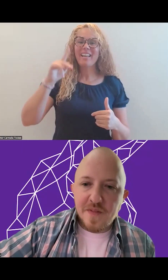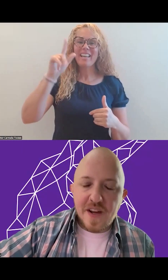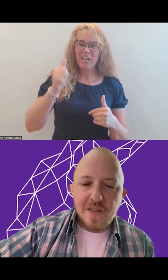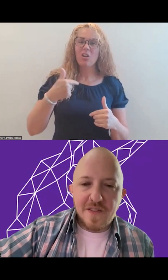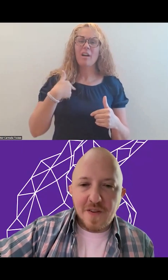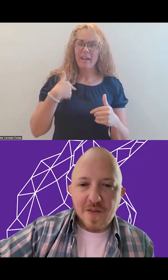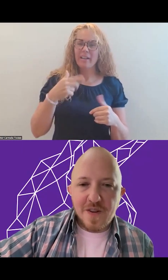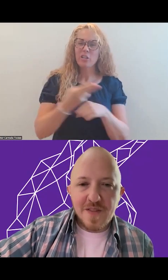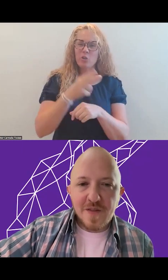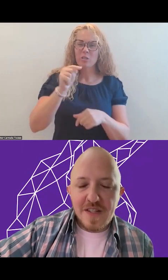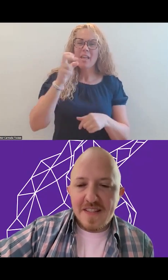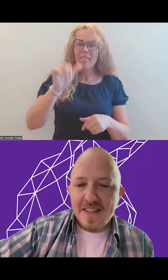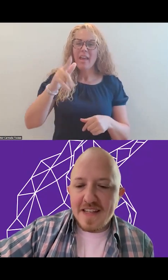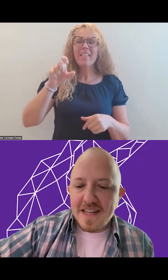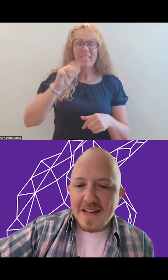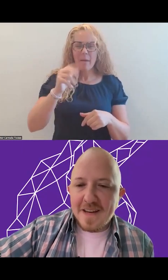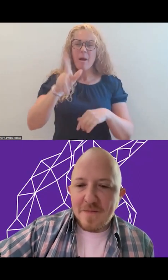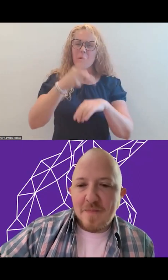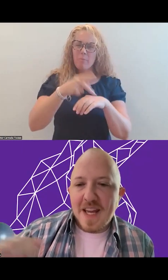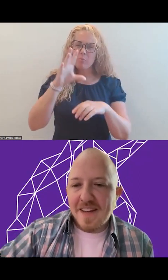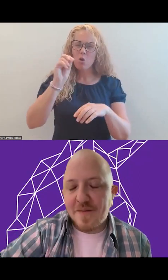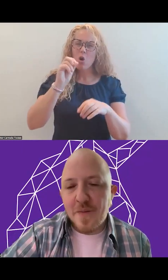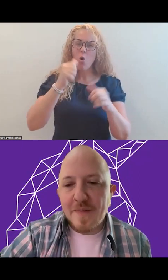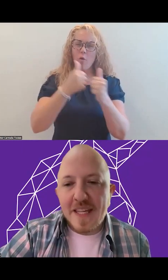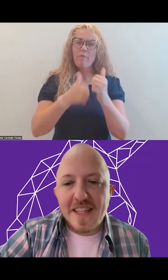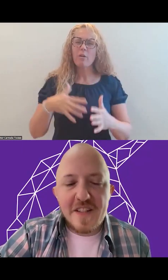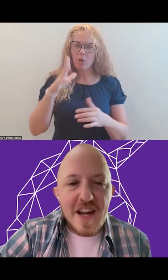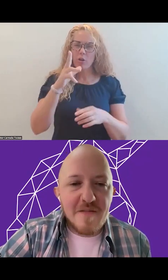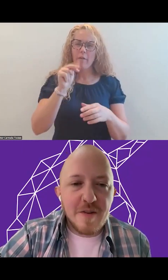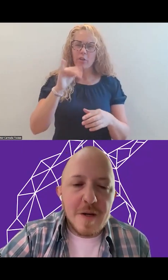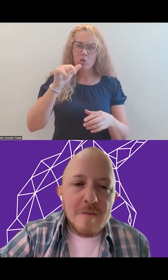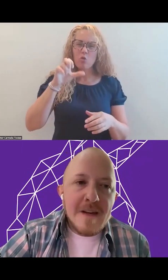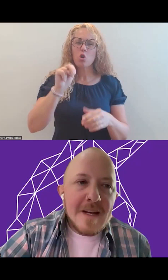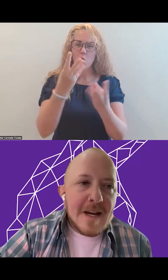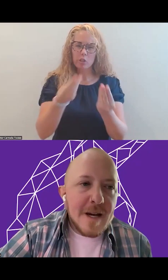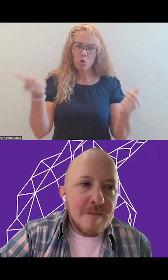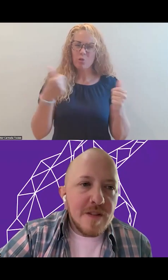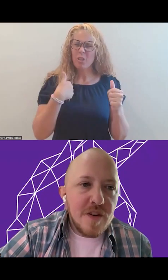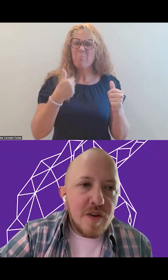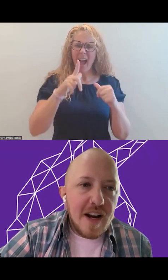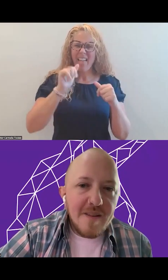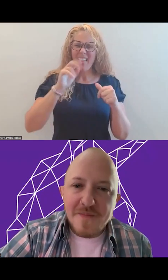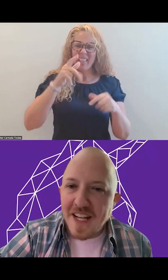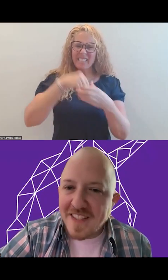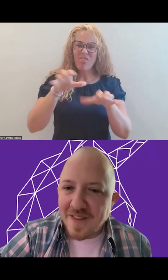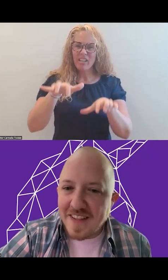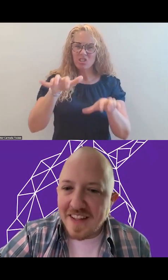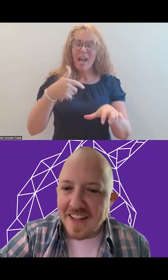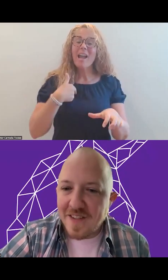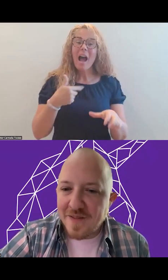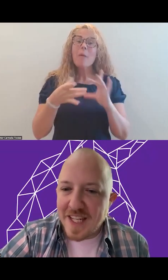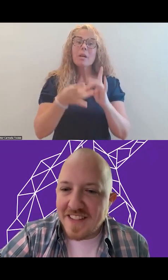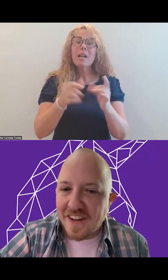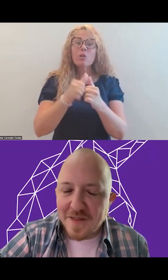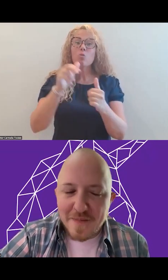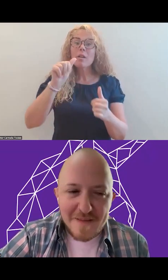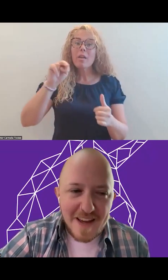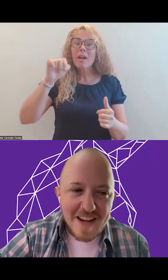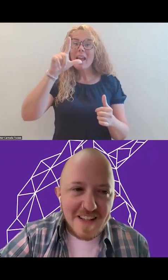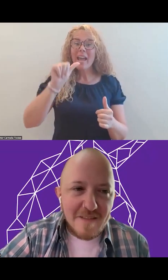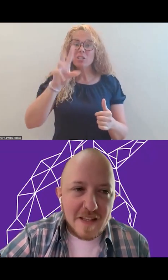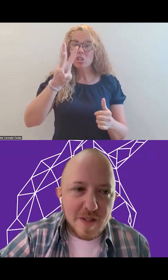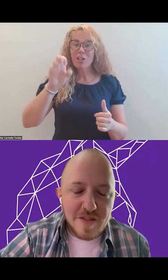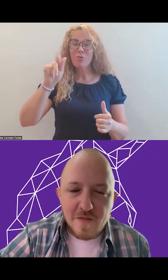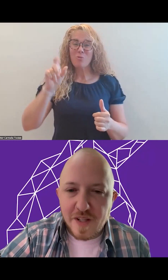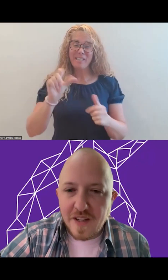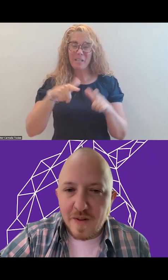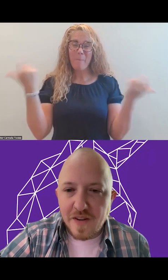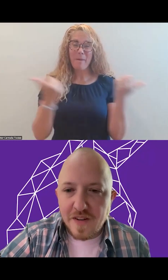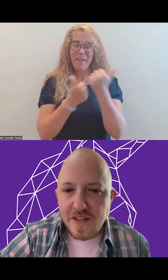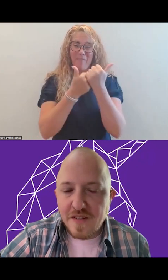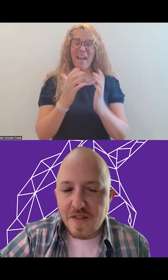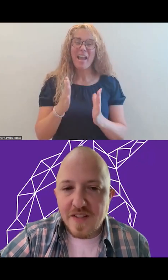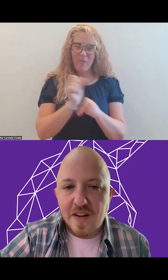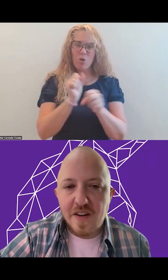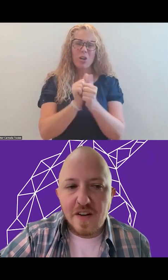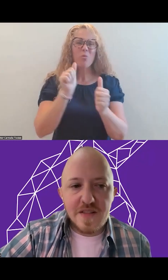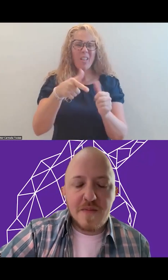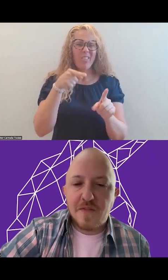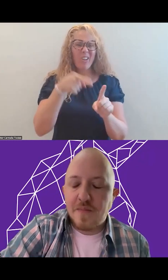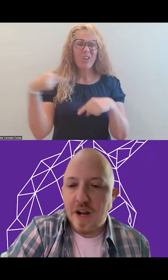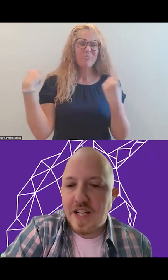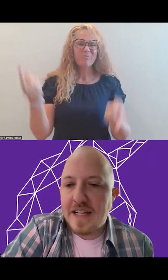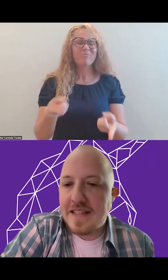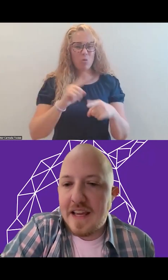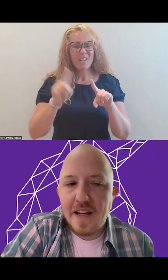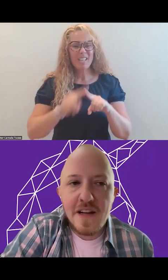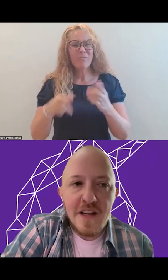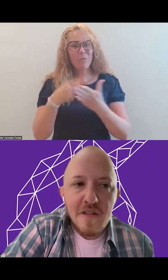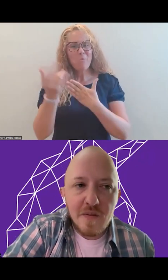FOUNDER OF UNICORN SOLUTIONS. FOR ME,